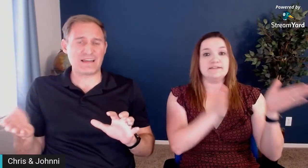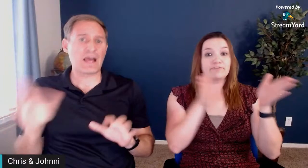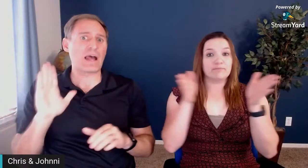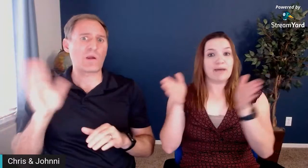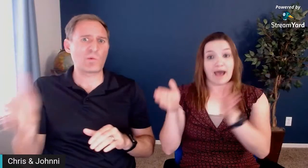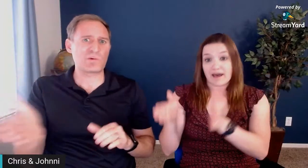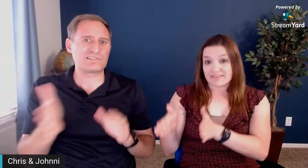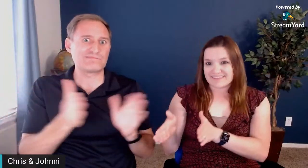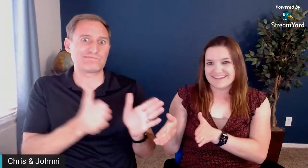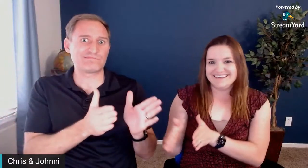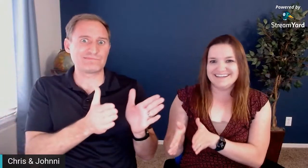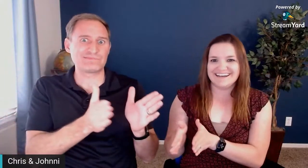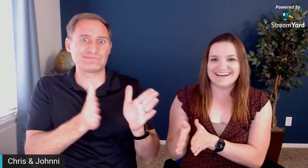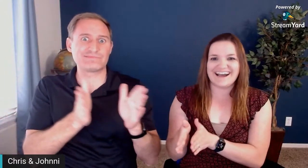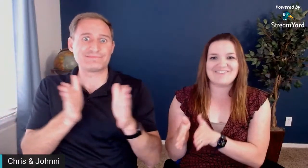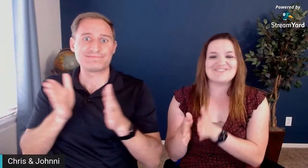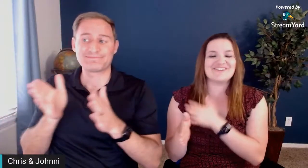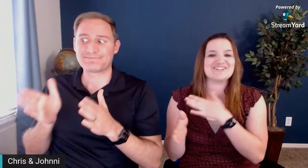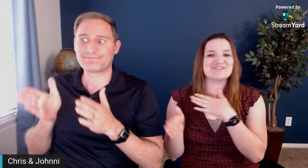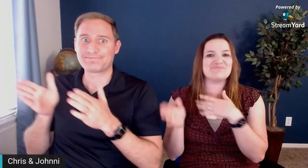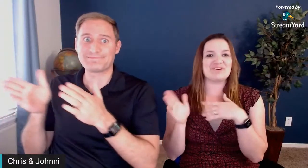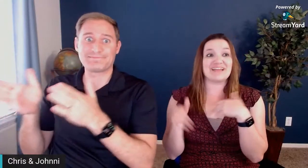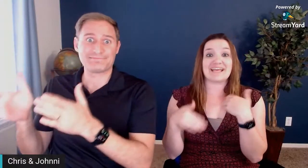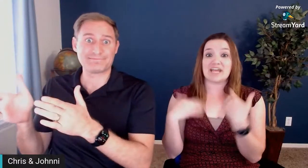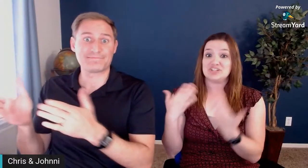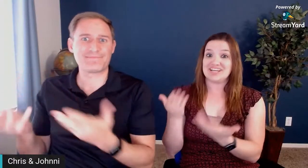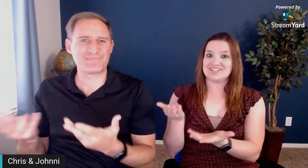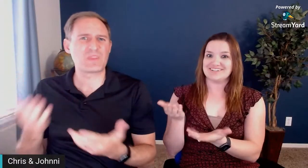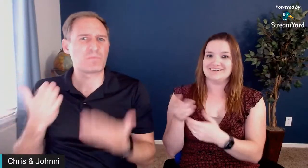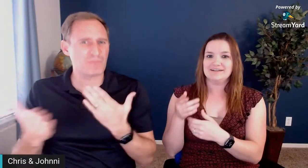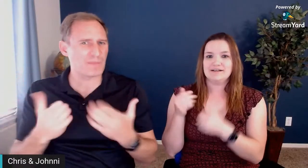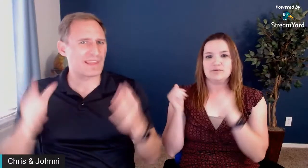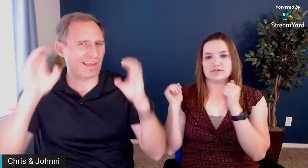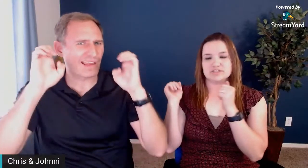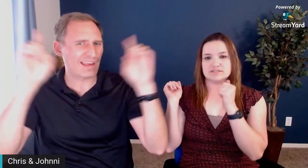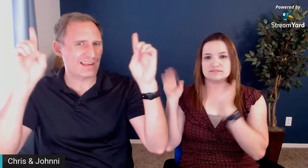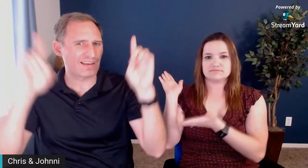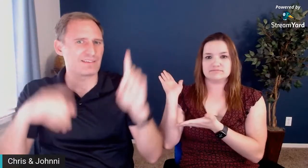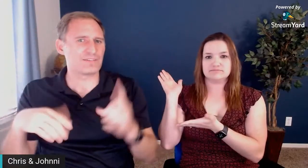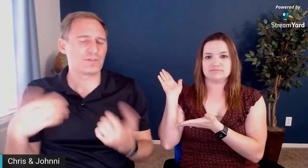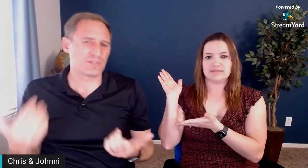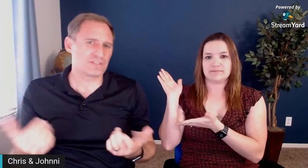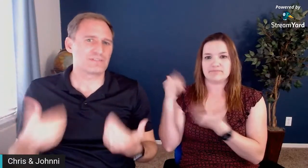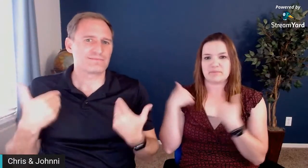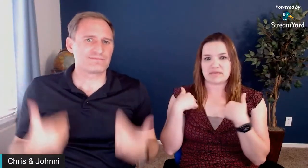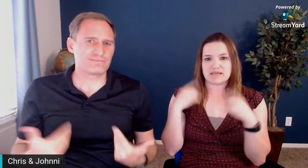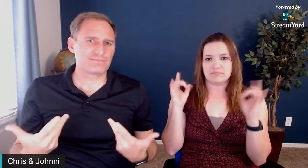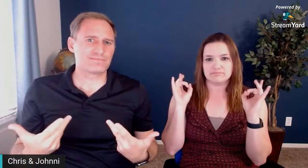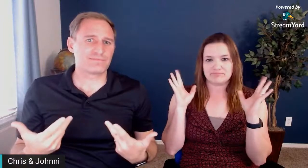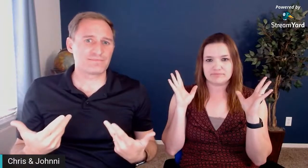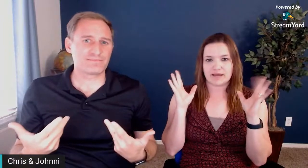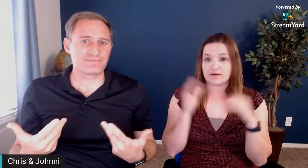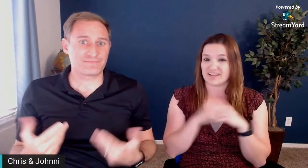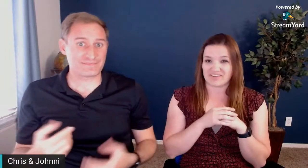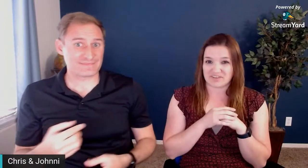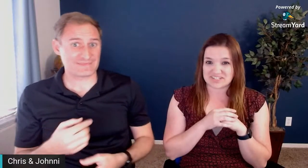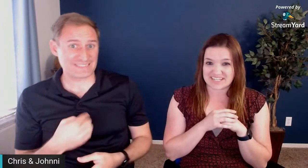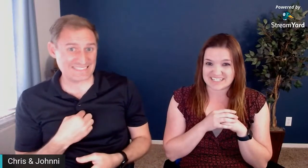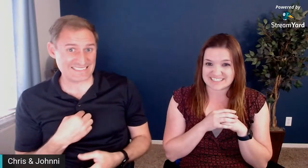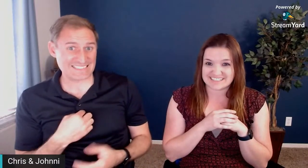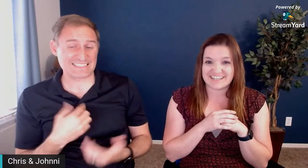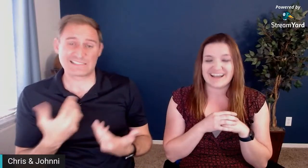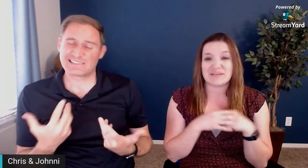different path i would venture more like education which is him me i don't care for education i get